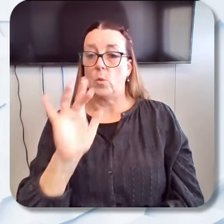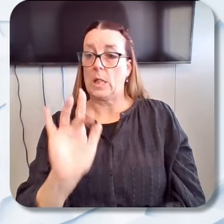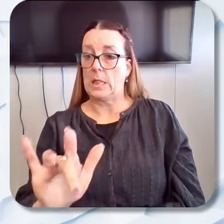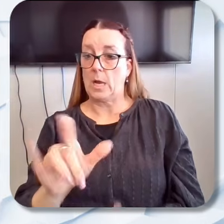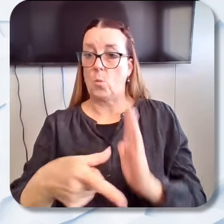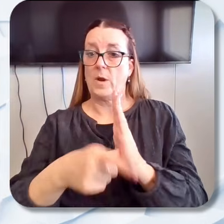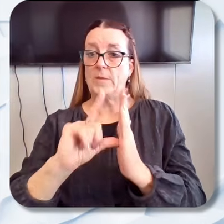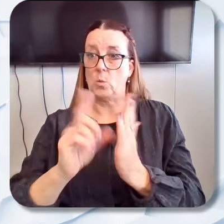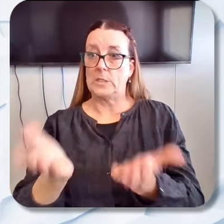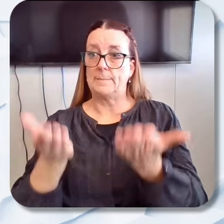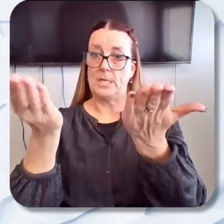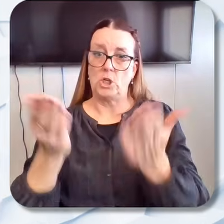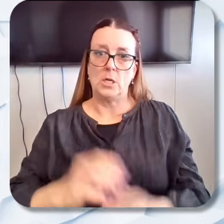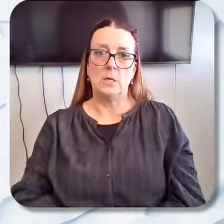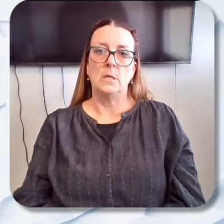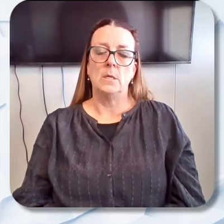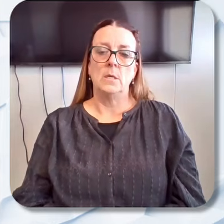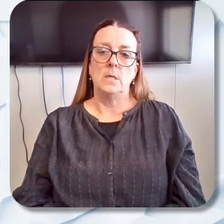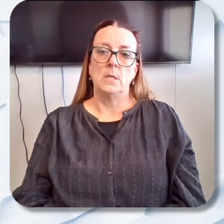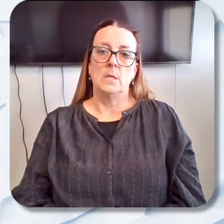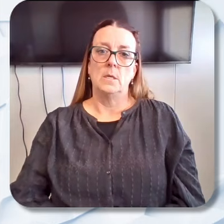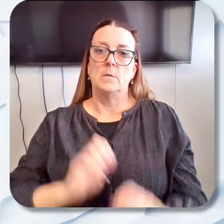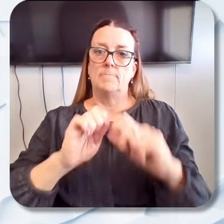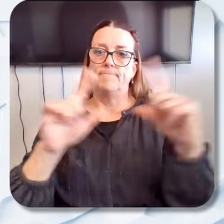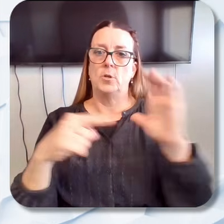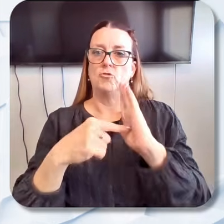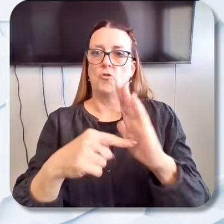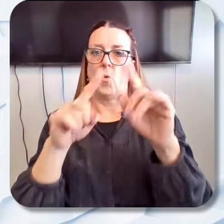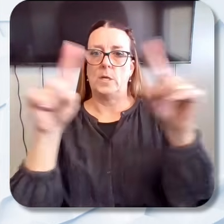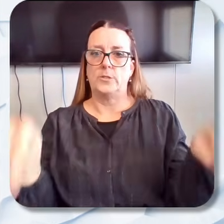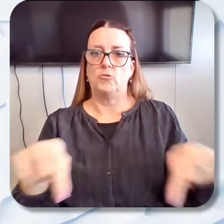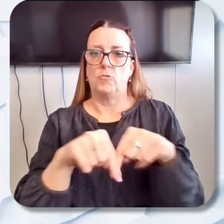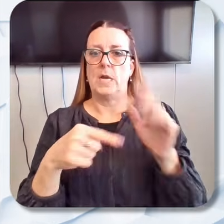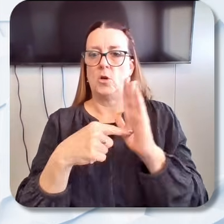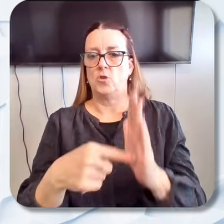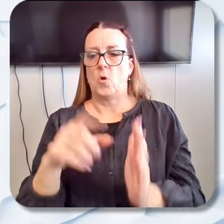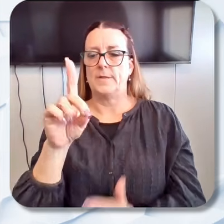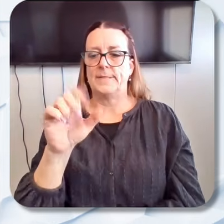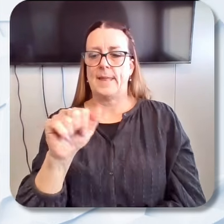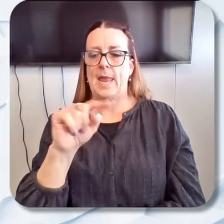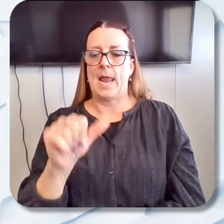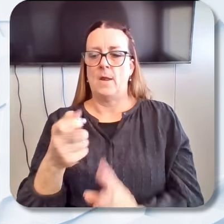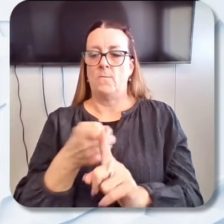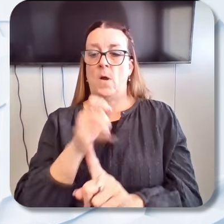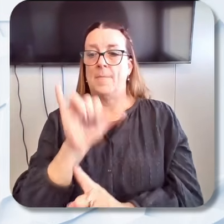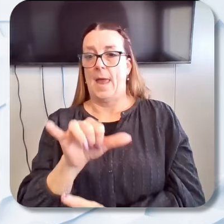bring you to a screen which will show the data that that particular LEA’s submitted.